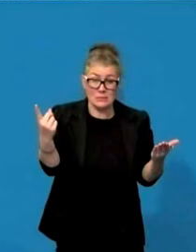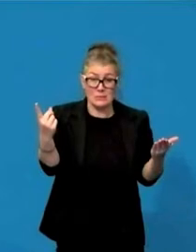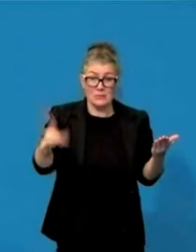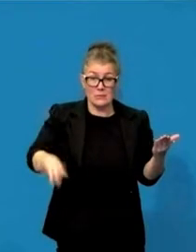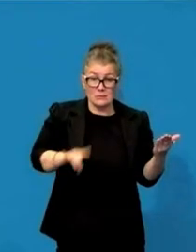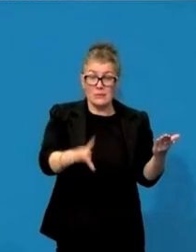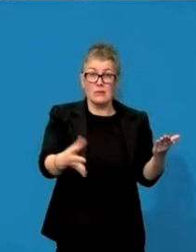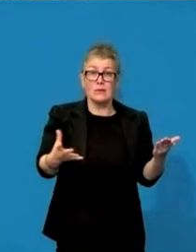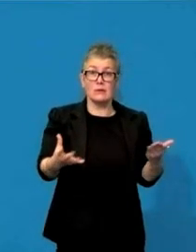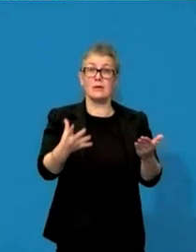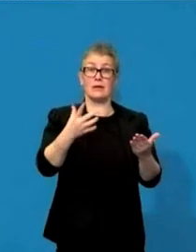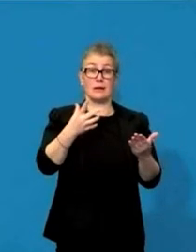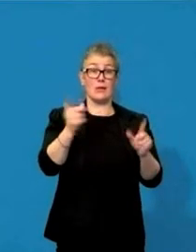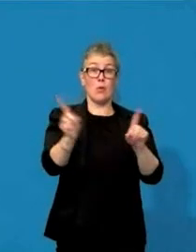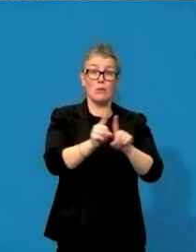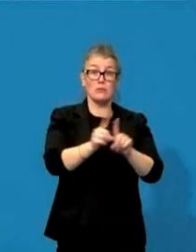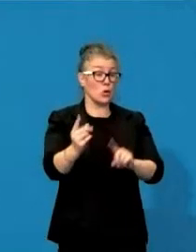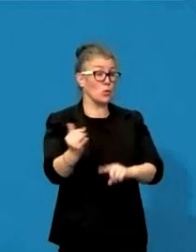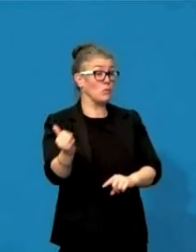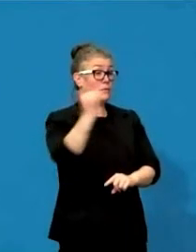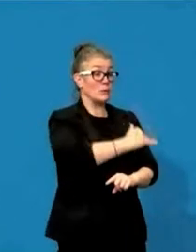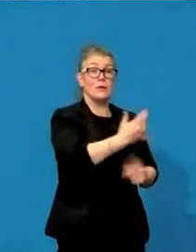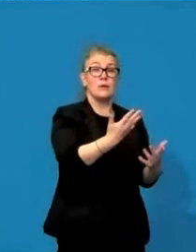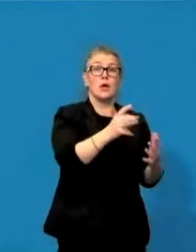priority. And the neurosurgeon never comes to the Kimberley.